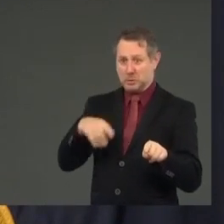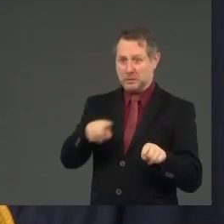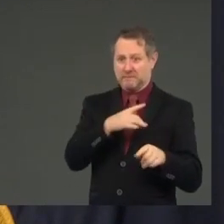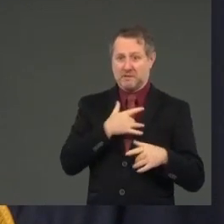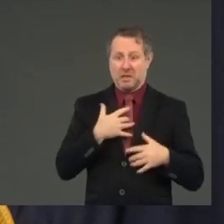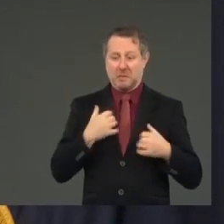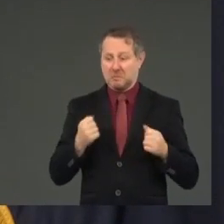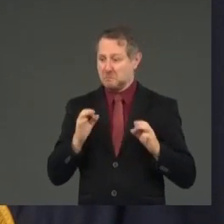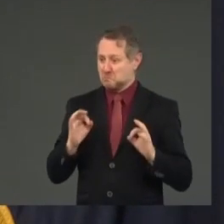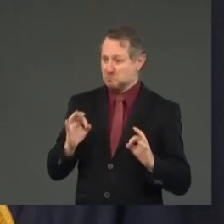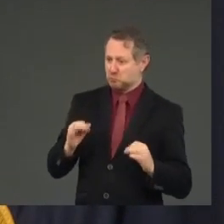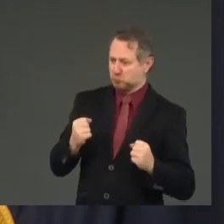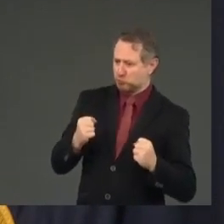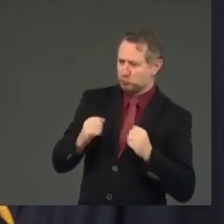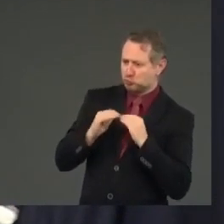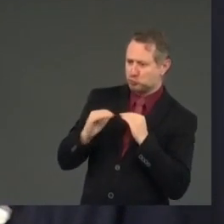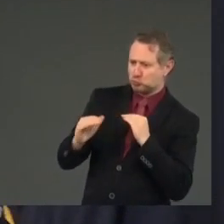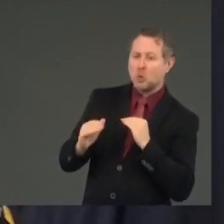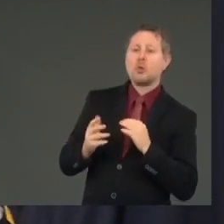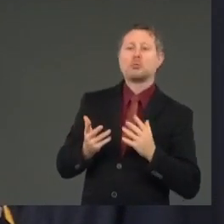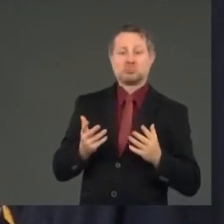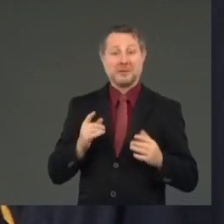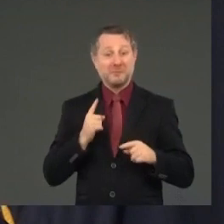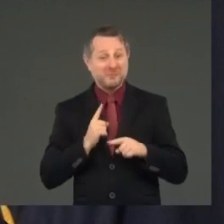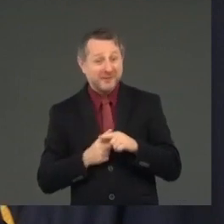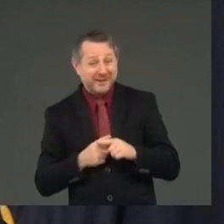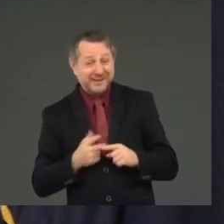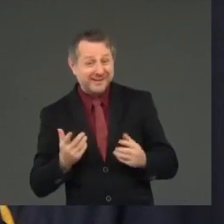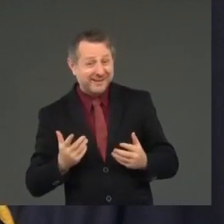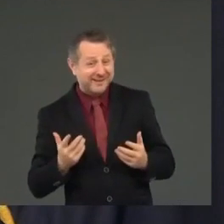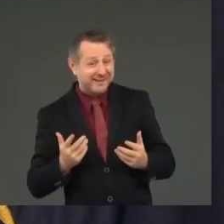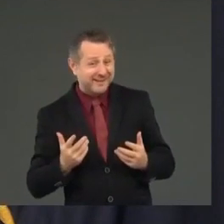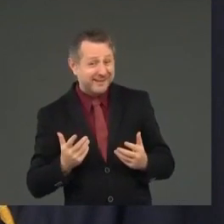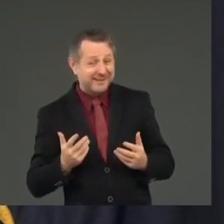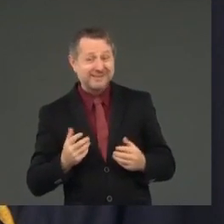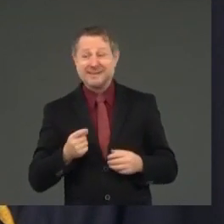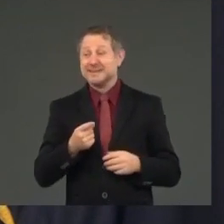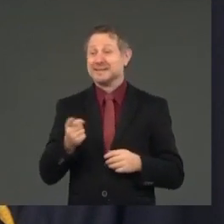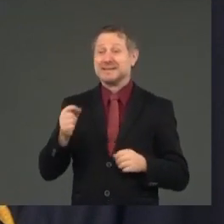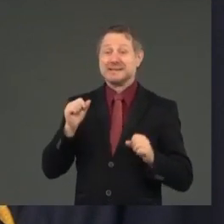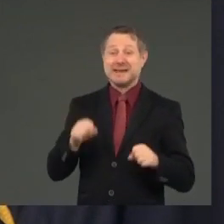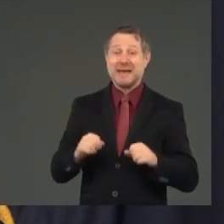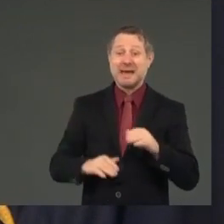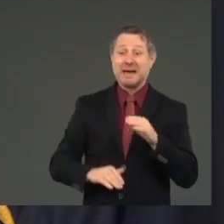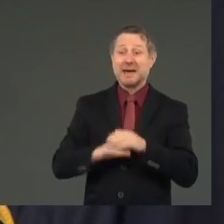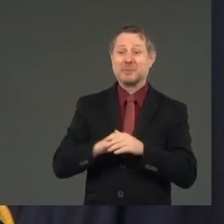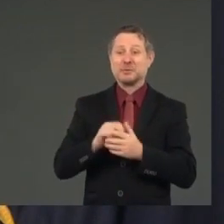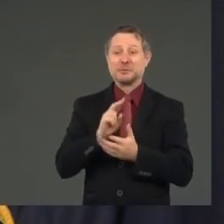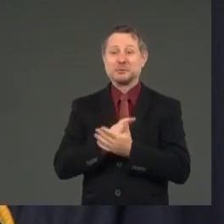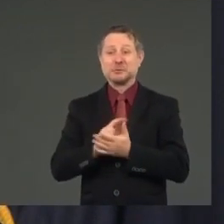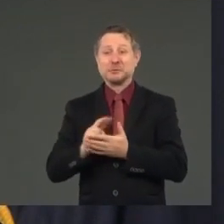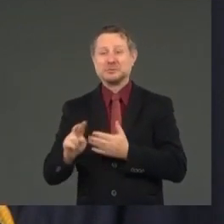URGENT CARE BED IN A HOSPITAL,